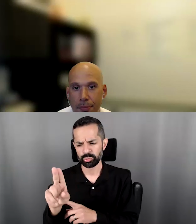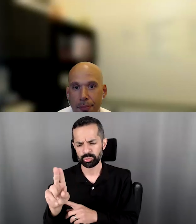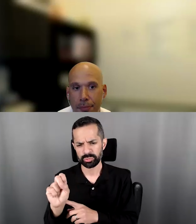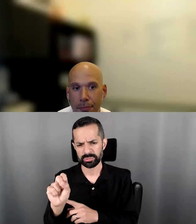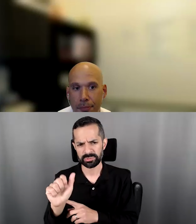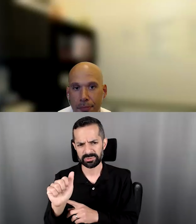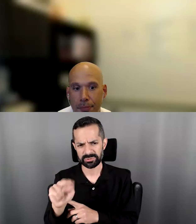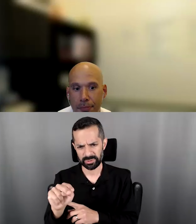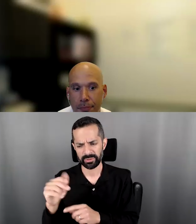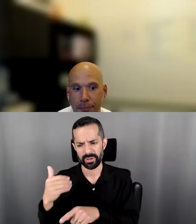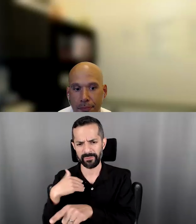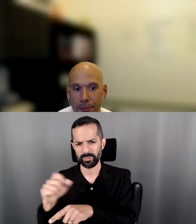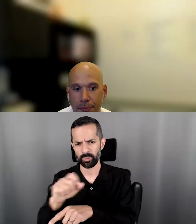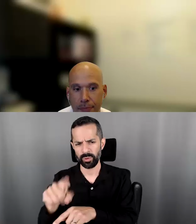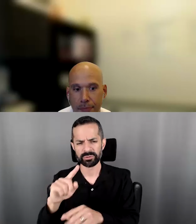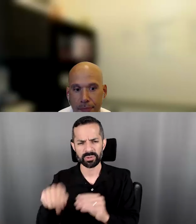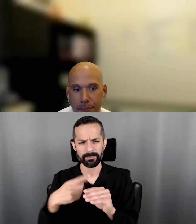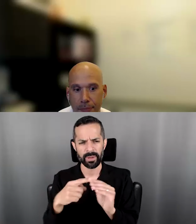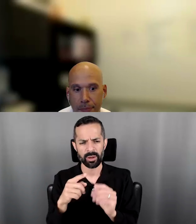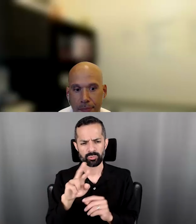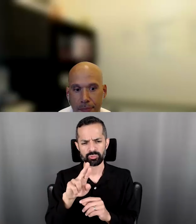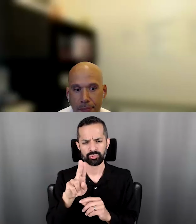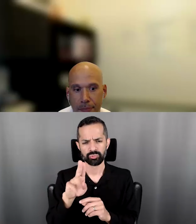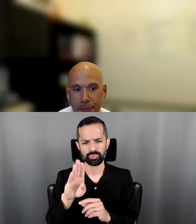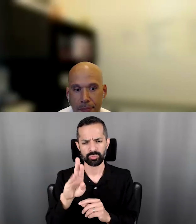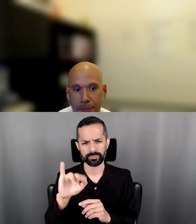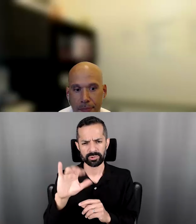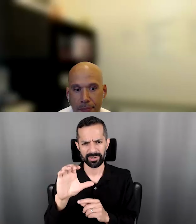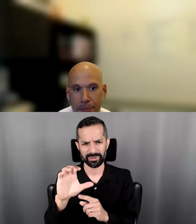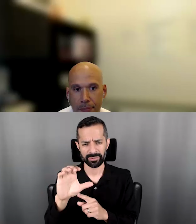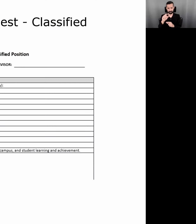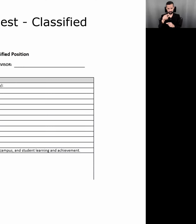You want to head back to that slide? It was there in the beginning.